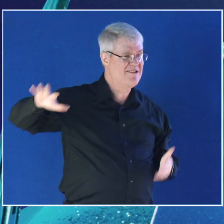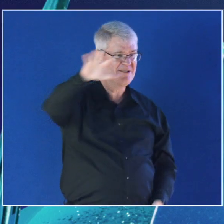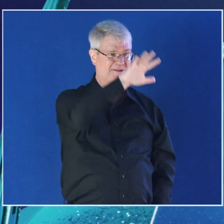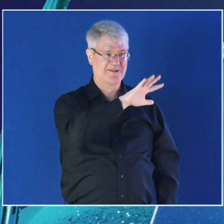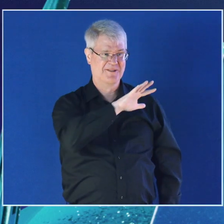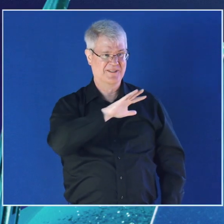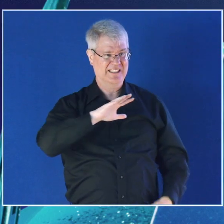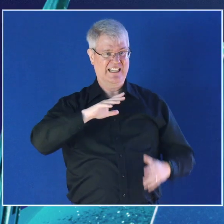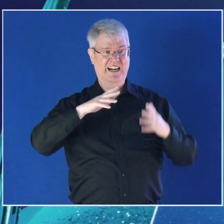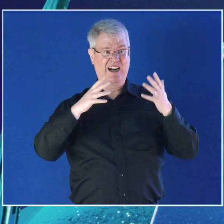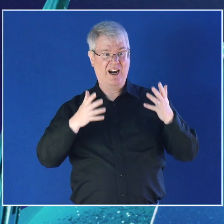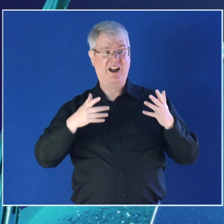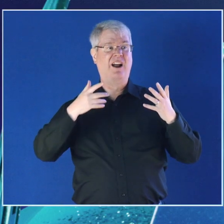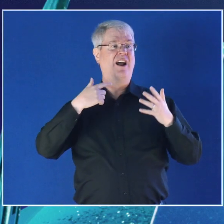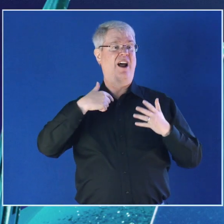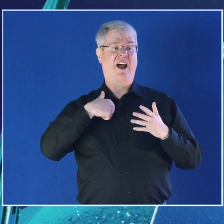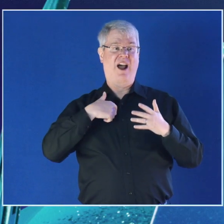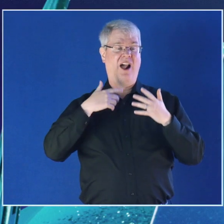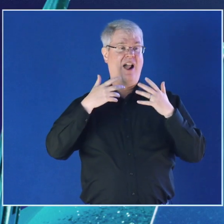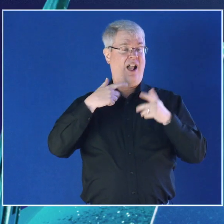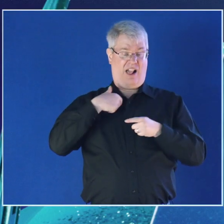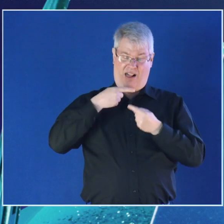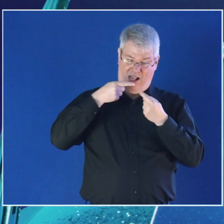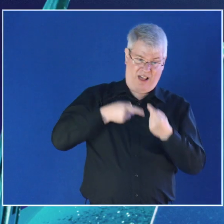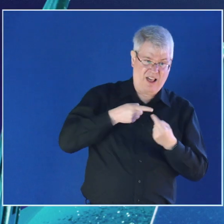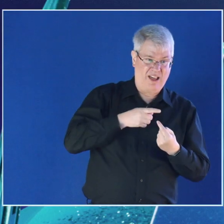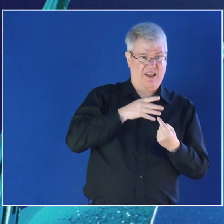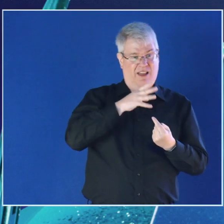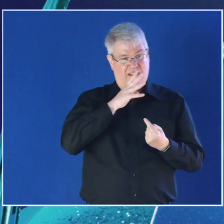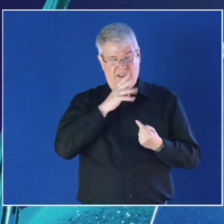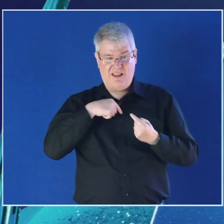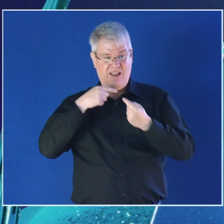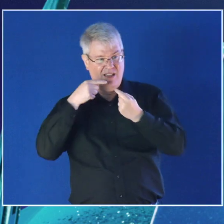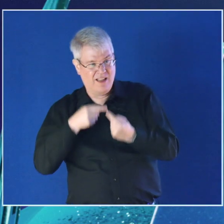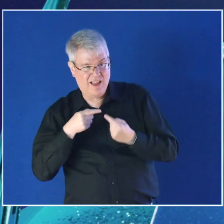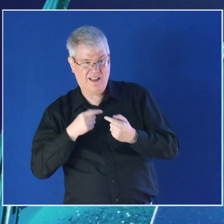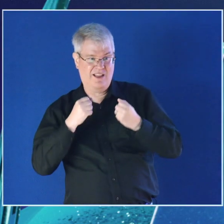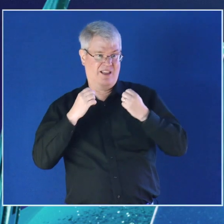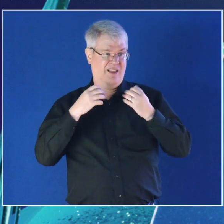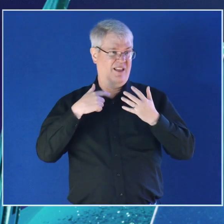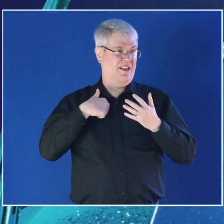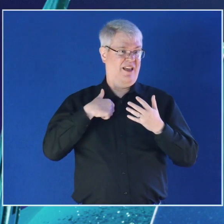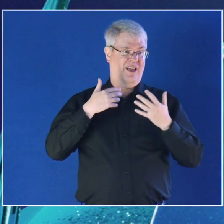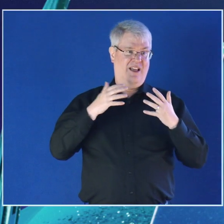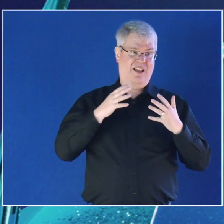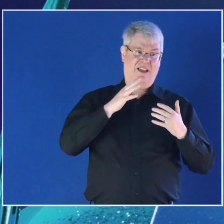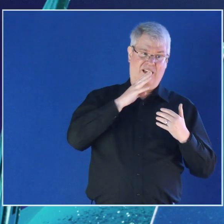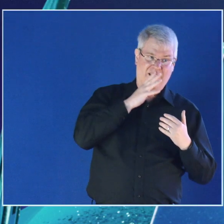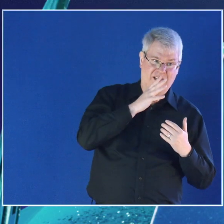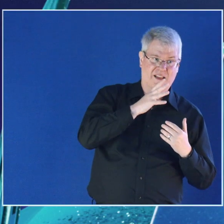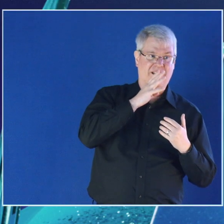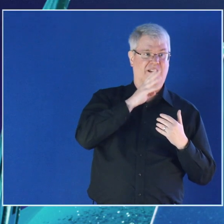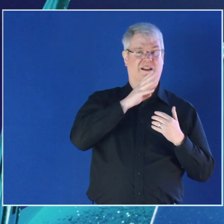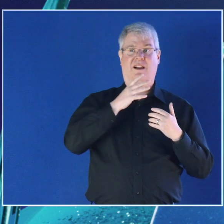huge task. For a lot of us that have dictated a lot, we know that mental strain.